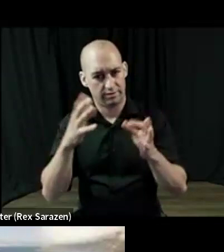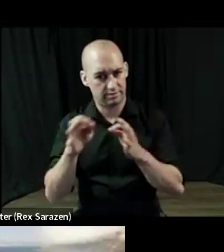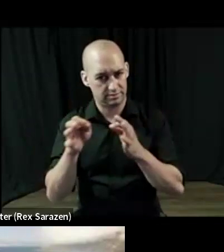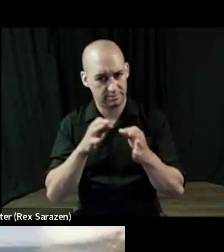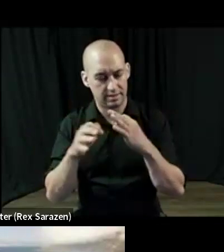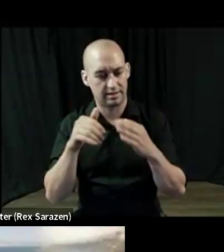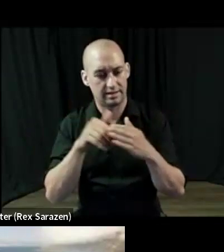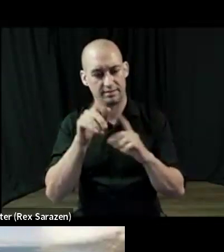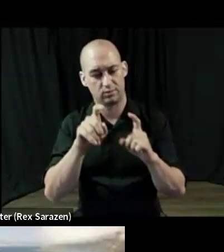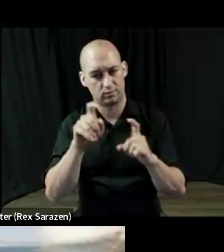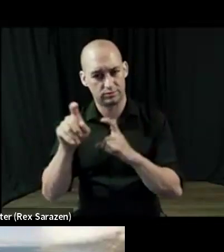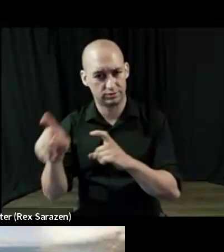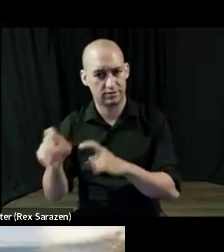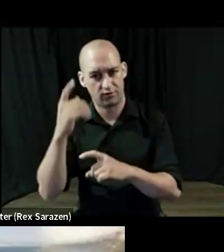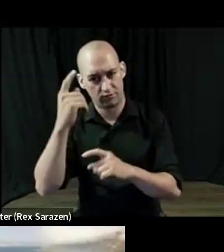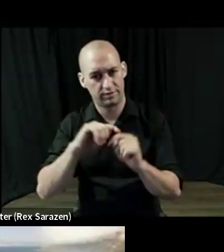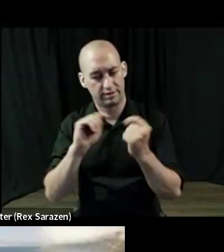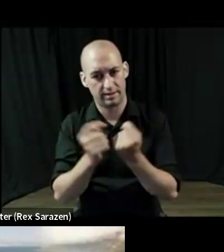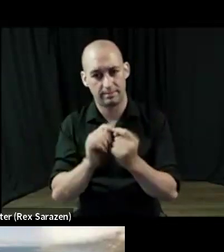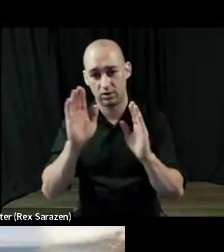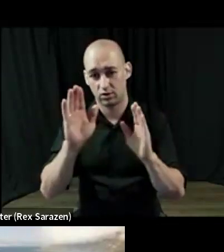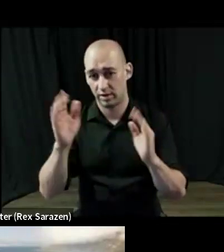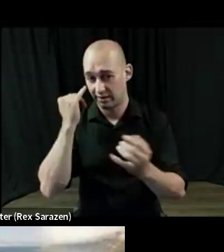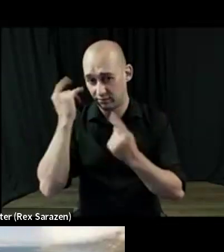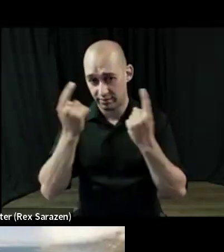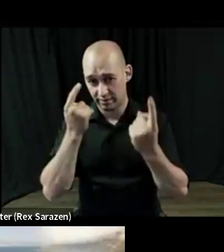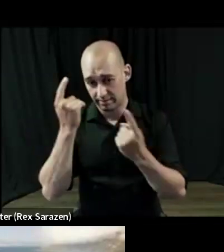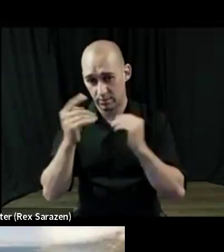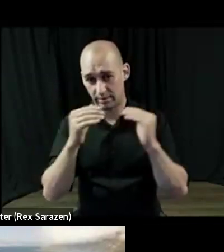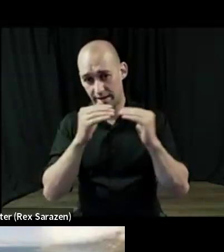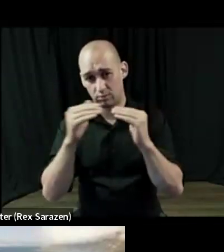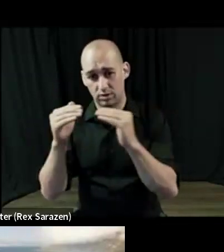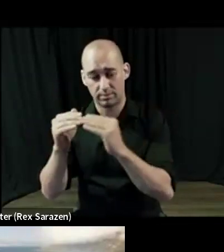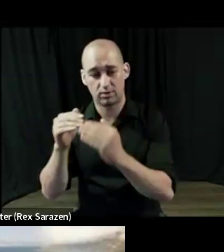for your team, it would be great for you guys to consider equitable community engagement strategies